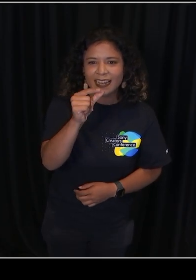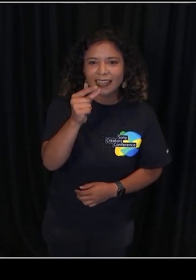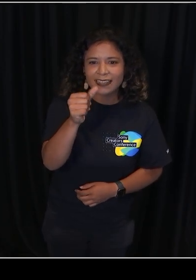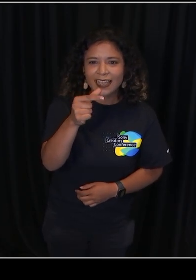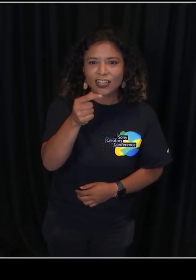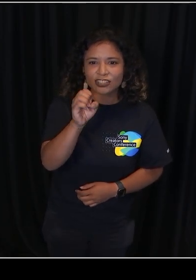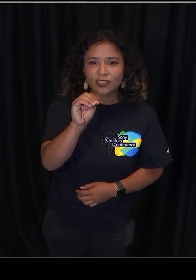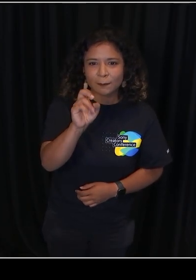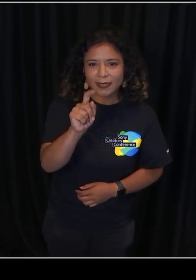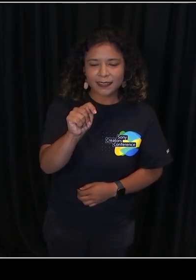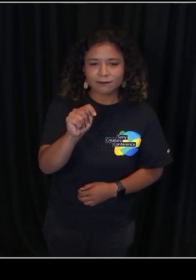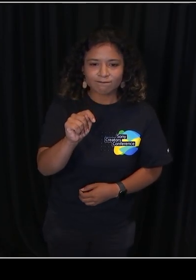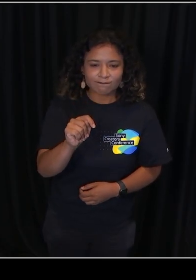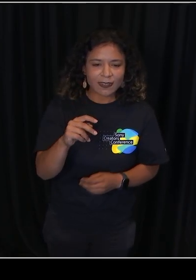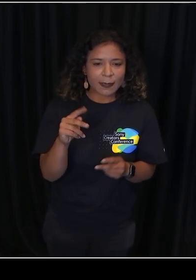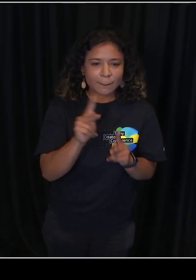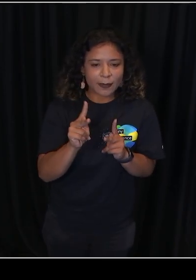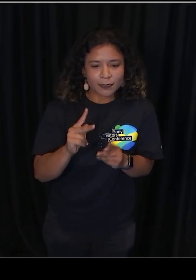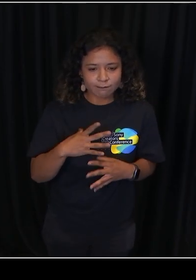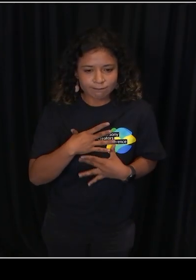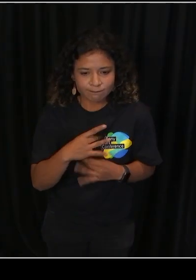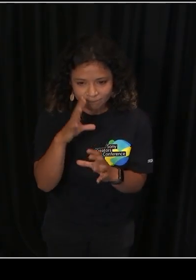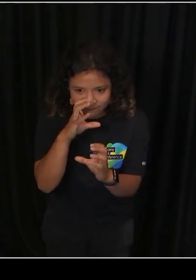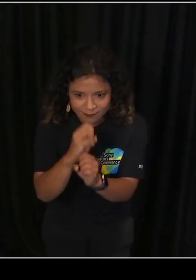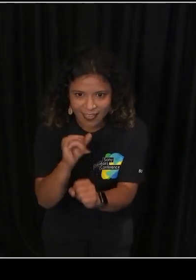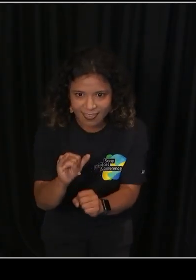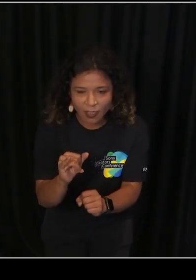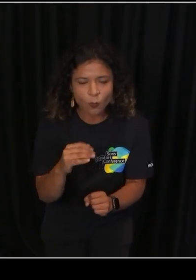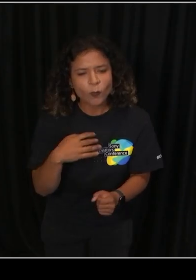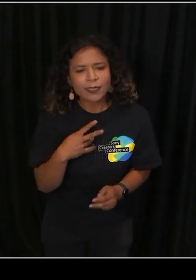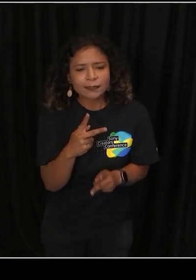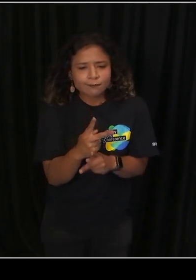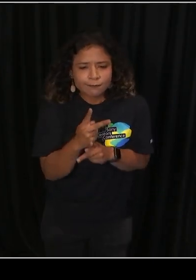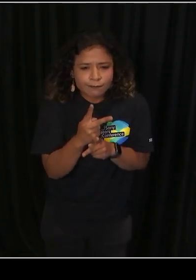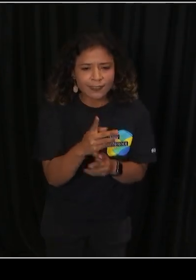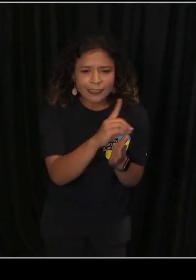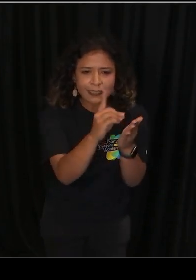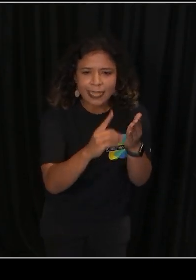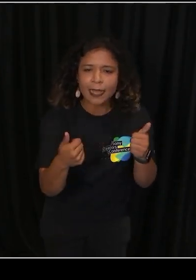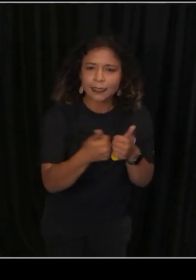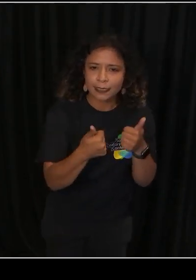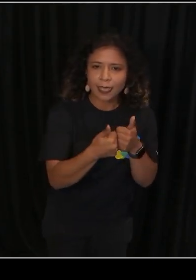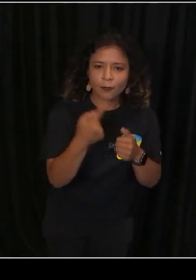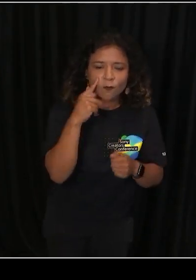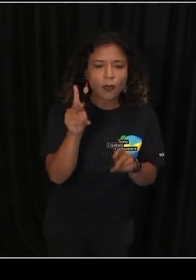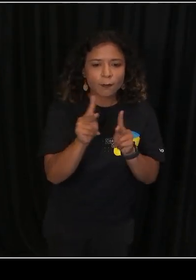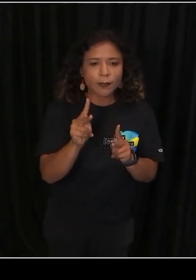We require the careful design of game mechanics to keep the user engagement.